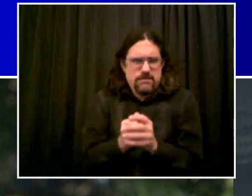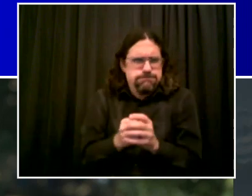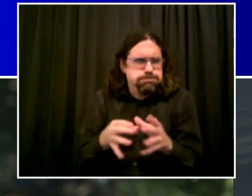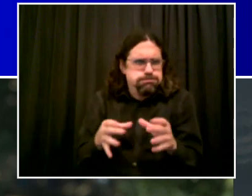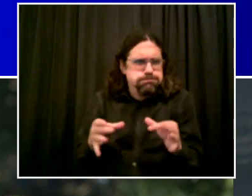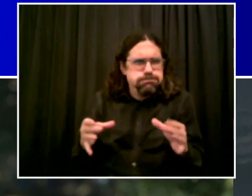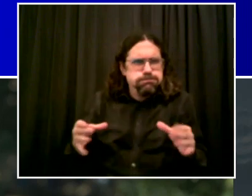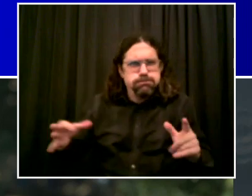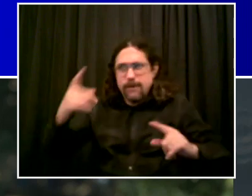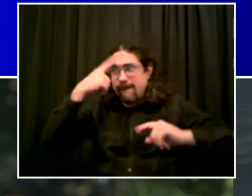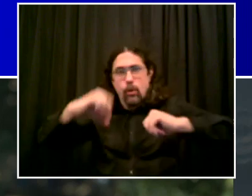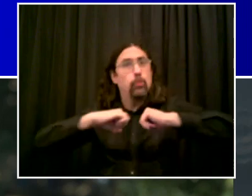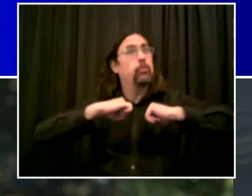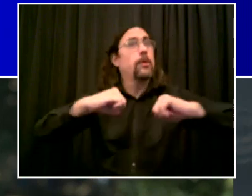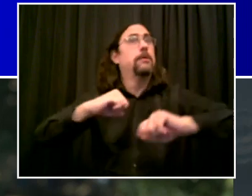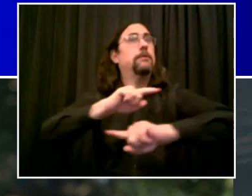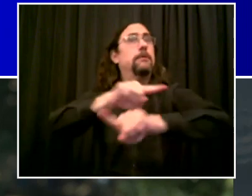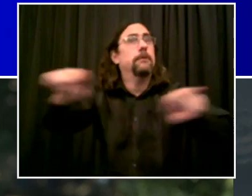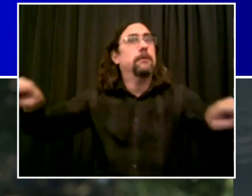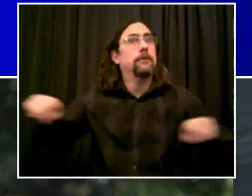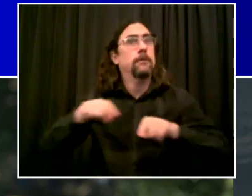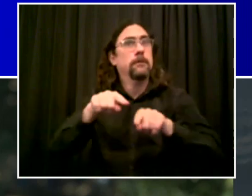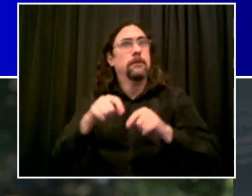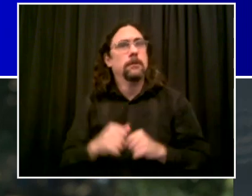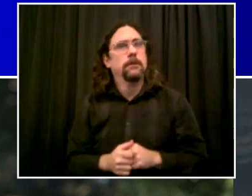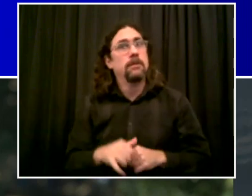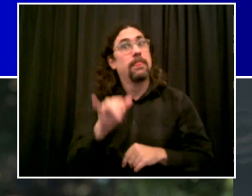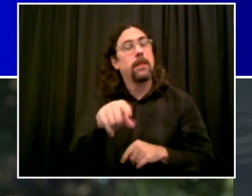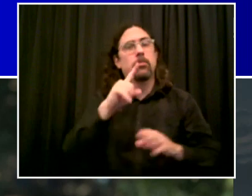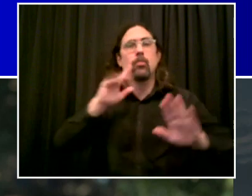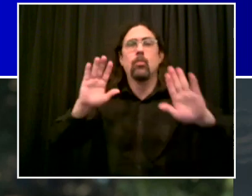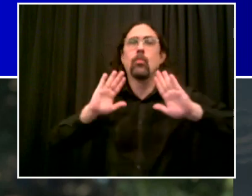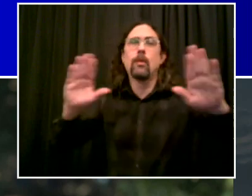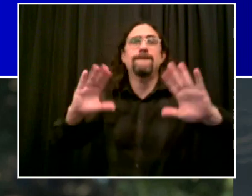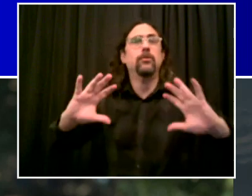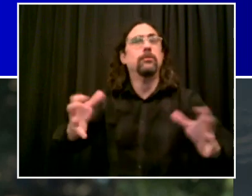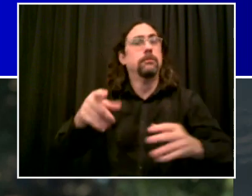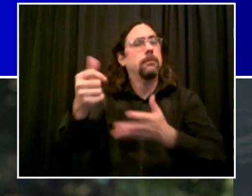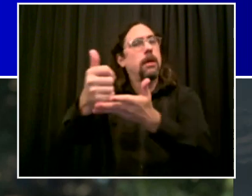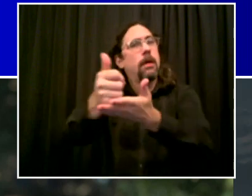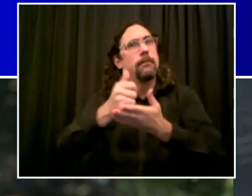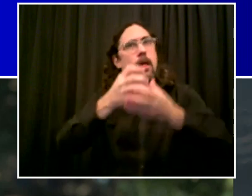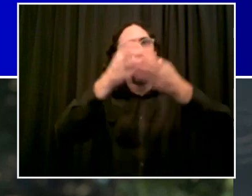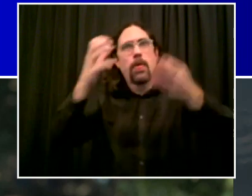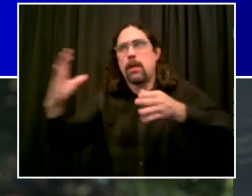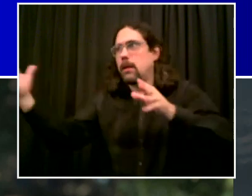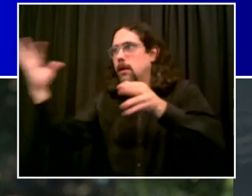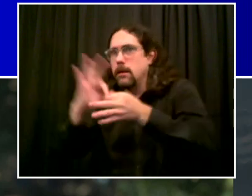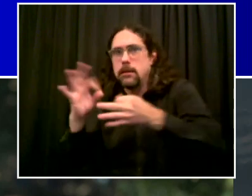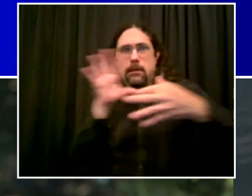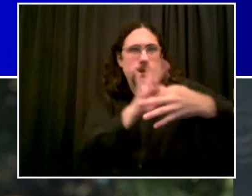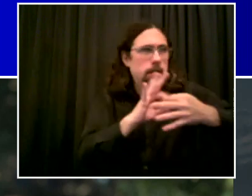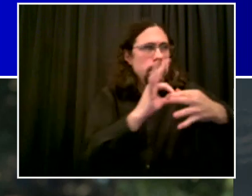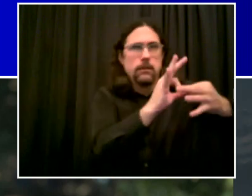THAT IS GROWING. AND PART F OTH E MAGIC HERE IS NOT JUST SAYING YOU NEED TO GET TESTED. BUIFT YOU ARE TESTING POSITIVE, GET TH HEELP THAT YOU NEED SO YOU CAN SAFELY SEPARATE FROM